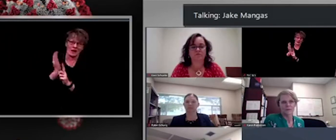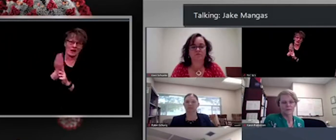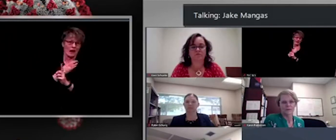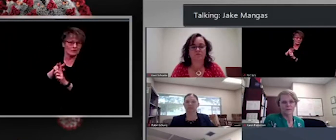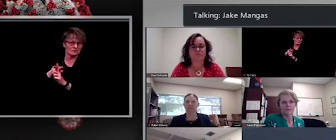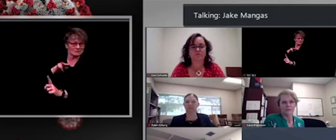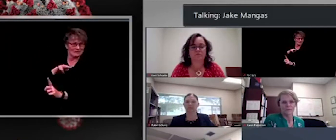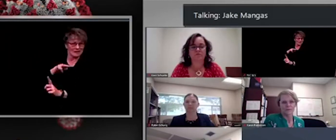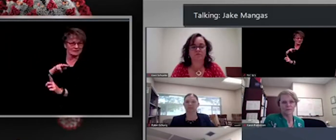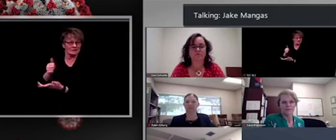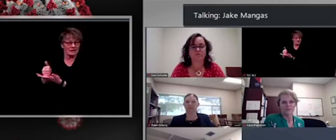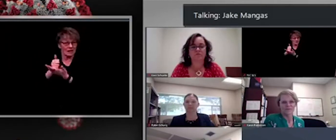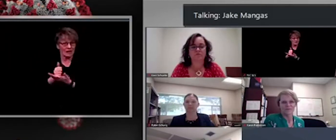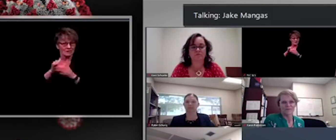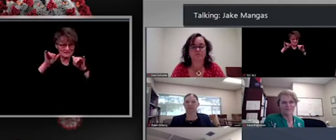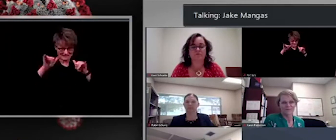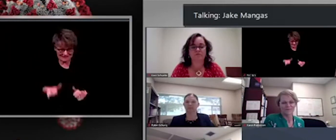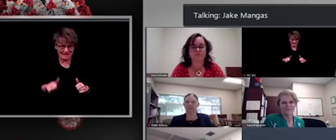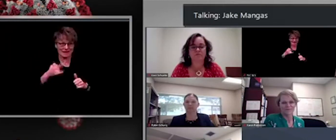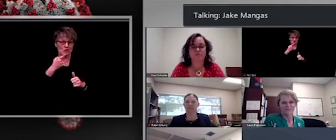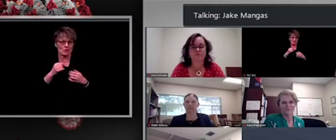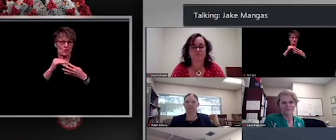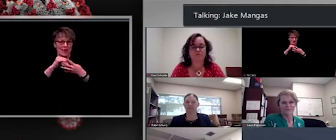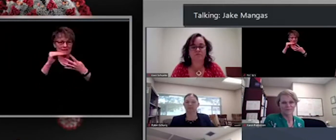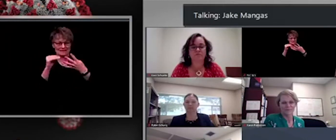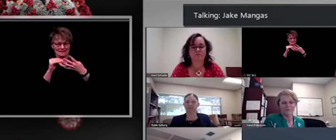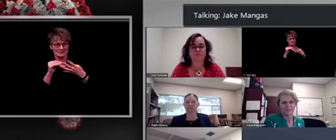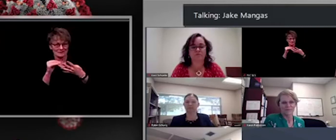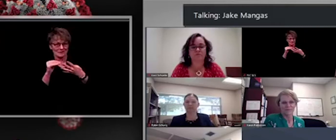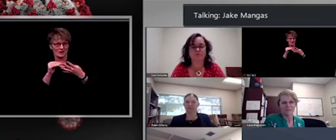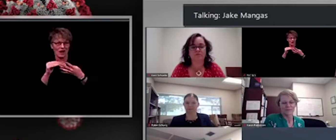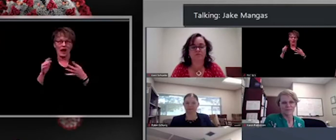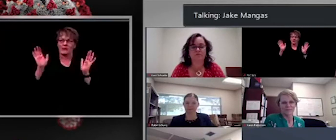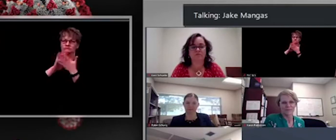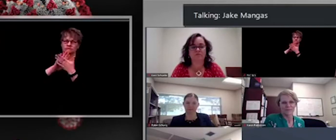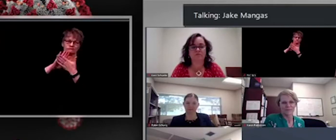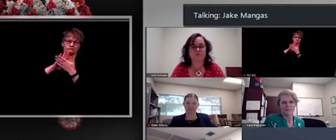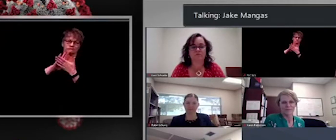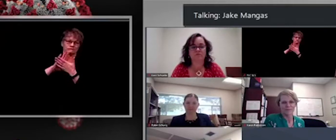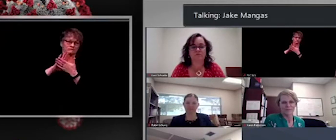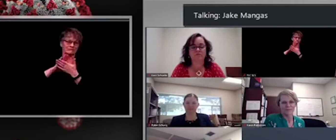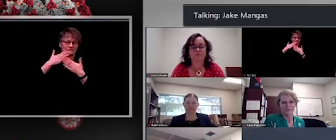the bigger victories that I can remember in this whole COVID saga for the business community.